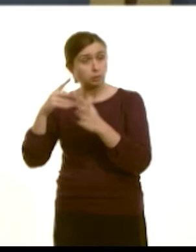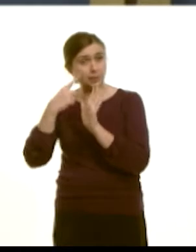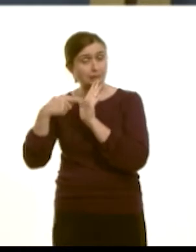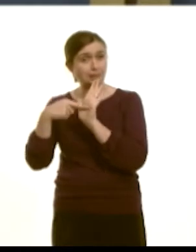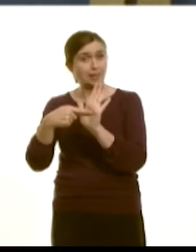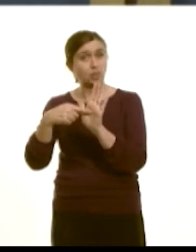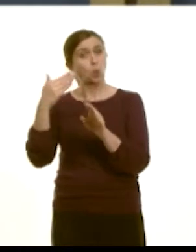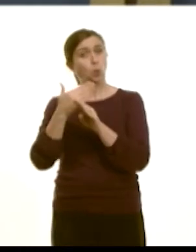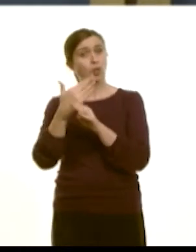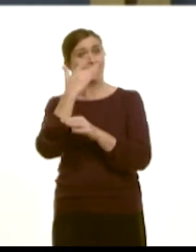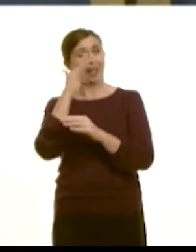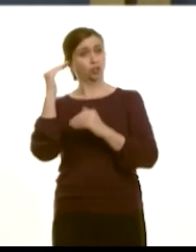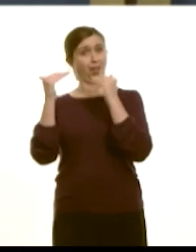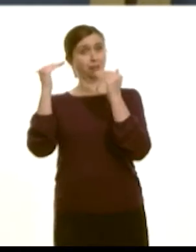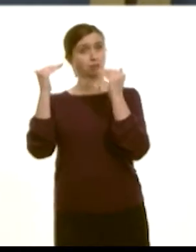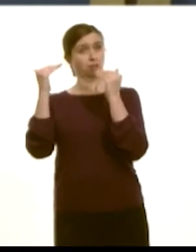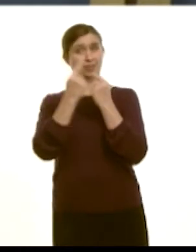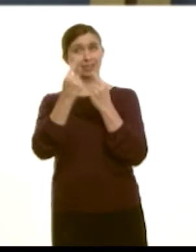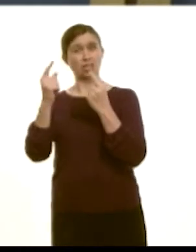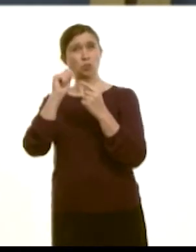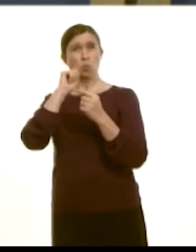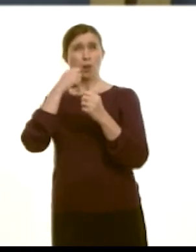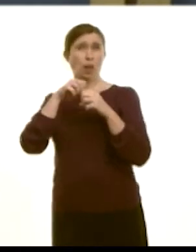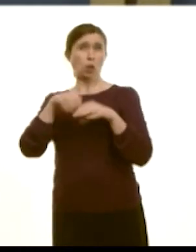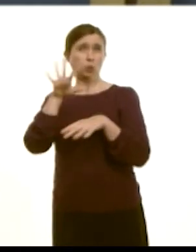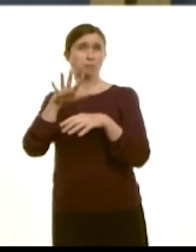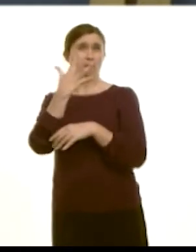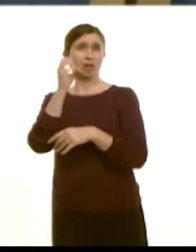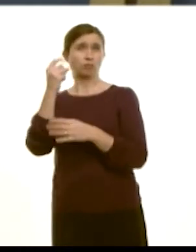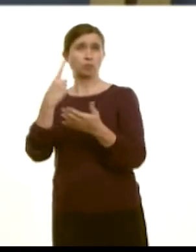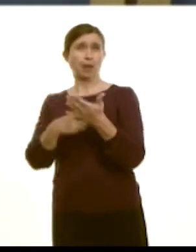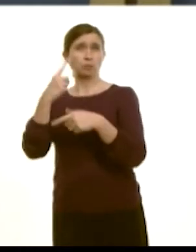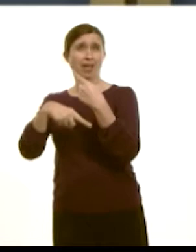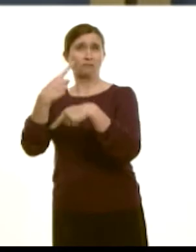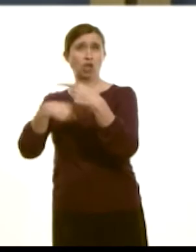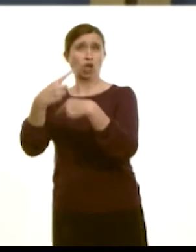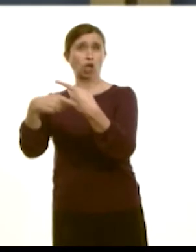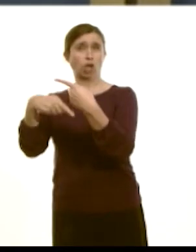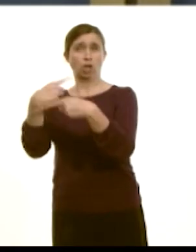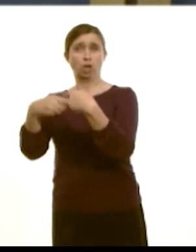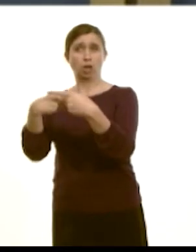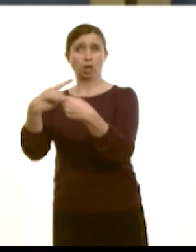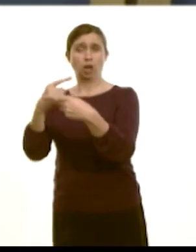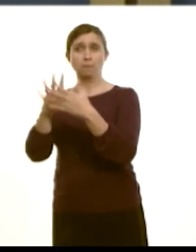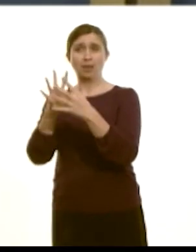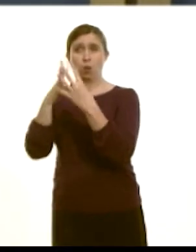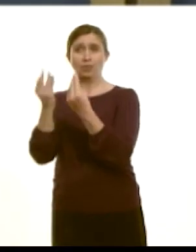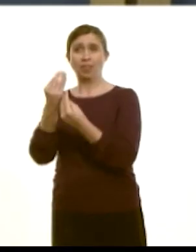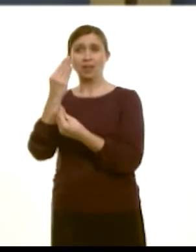adult in Wales will lose about £500 per annum, totalling a £900 million loss to the Welsh